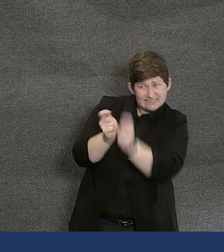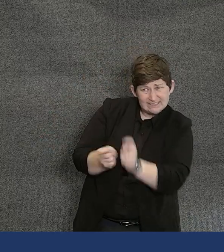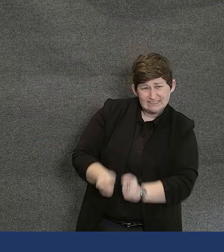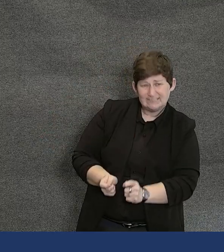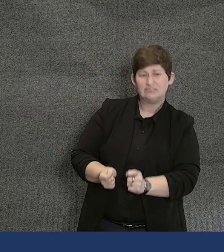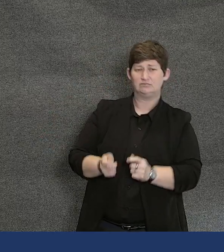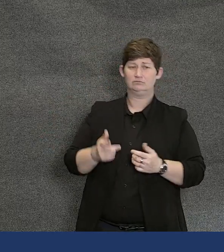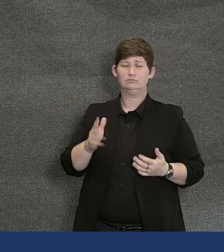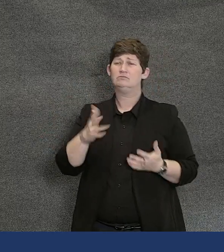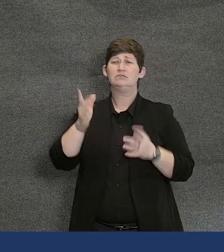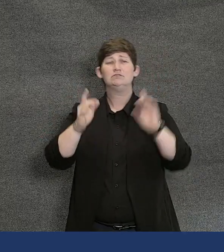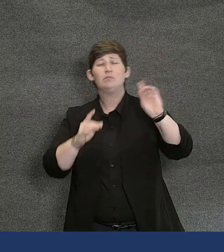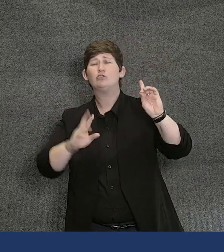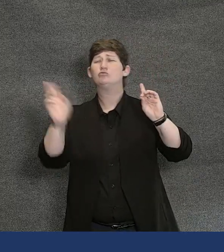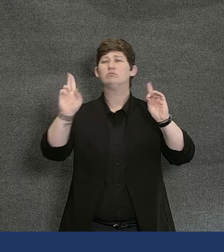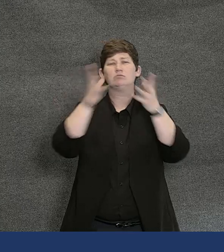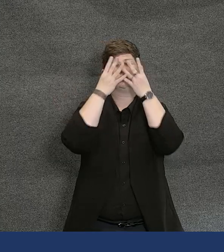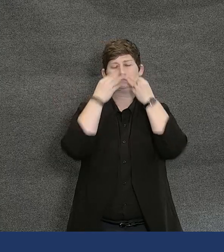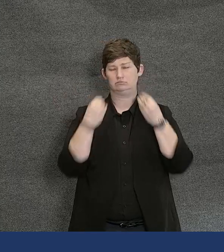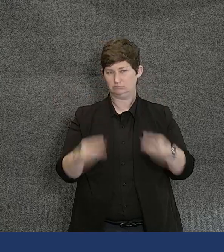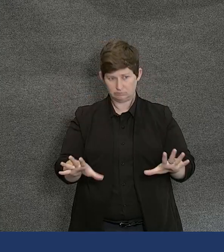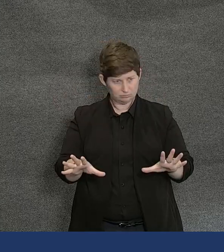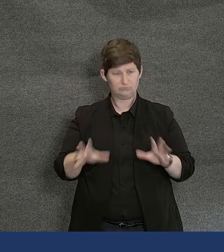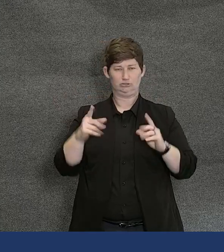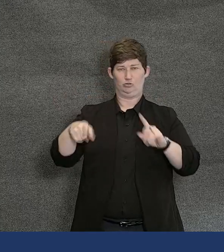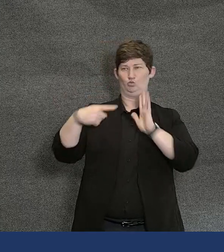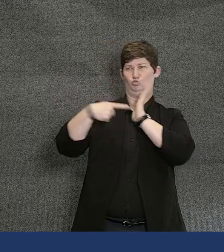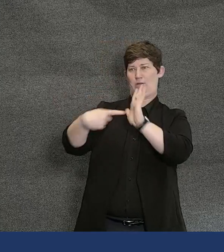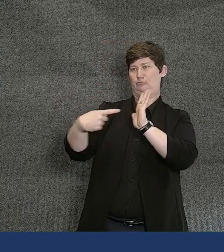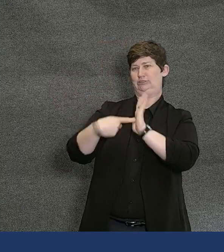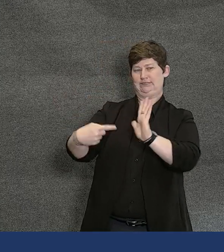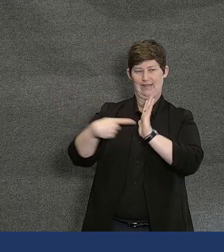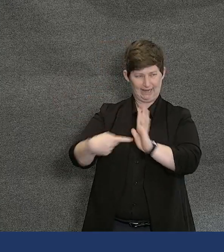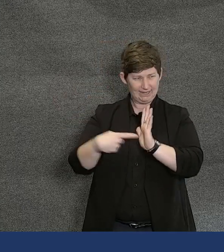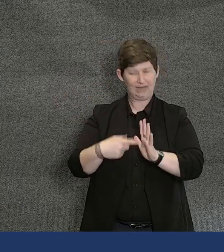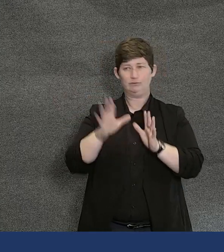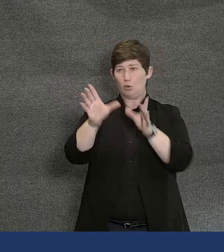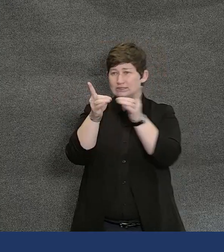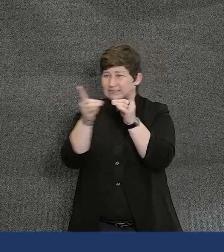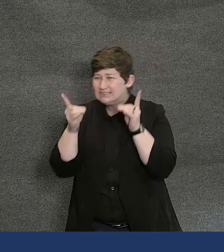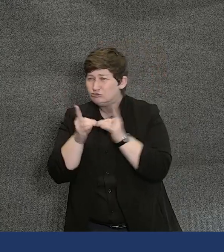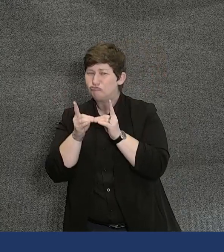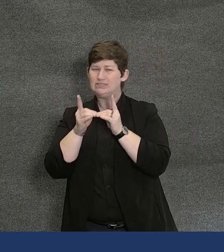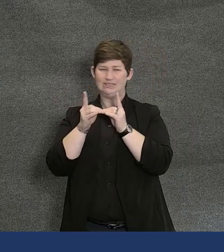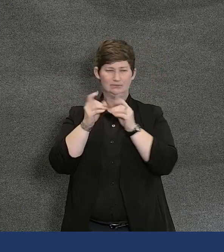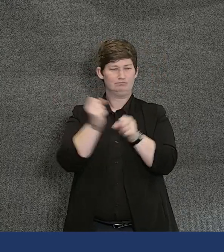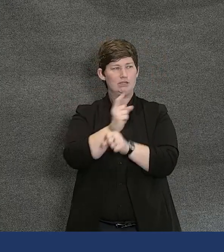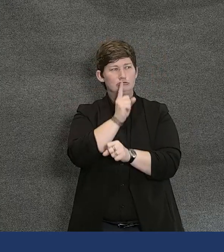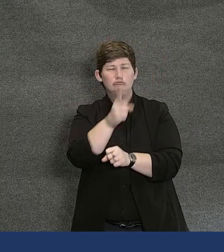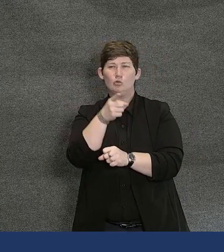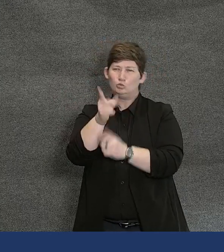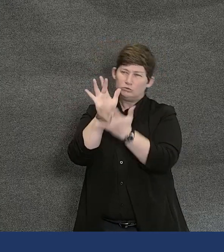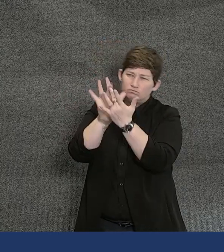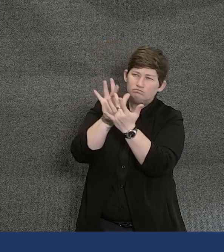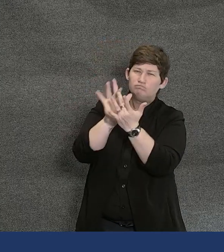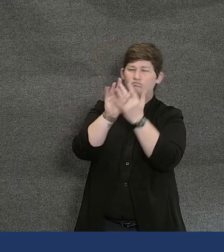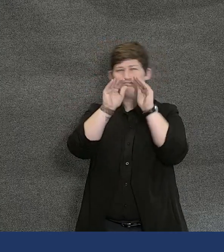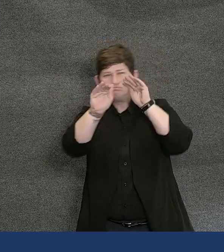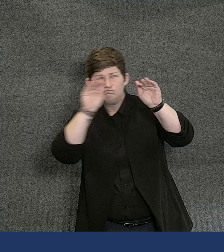They represent you and your district, and we need to make sure that we keep a relationship, and that we reach out to them.